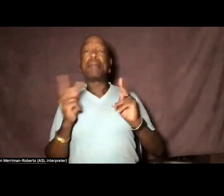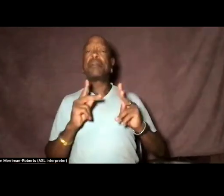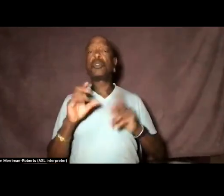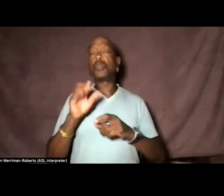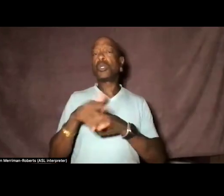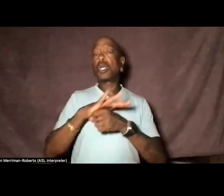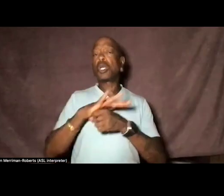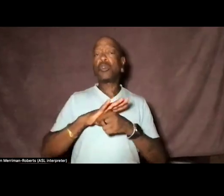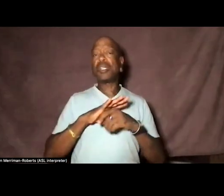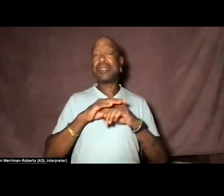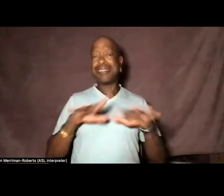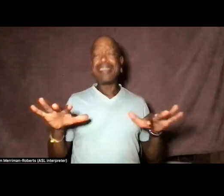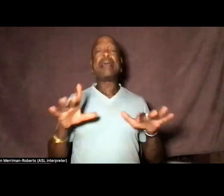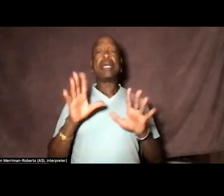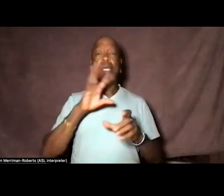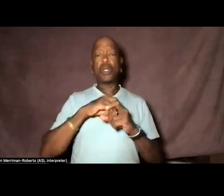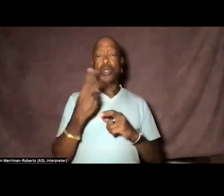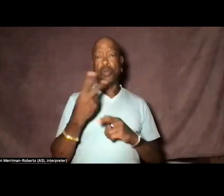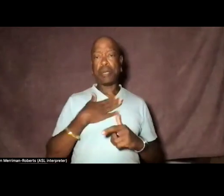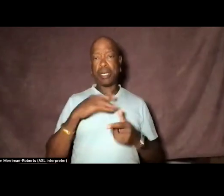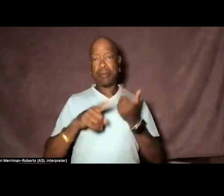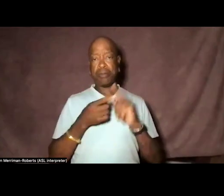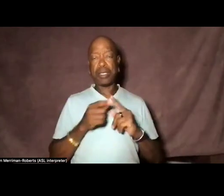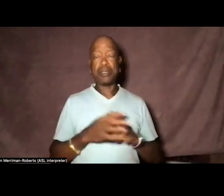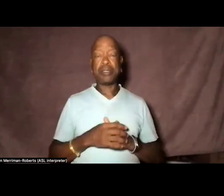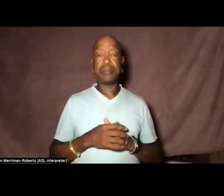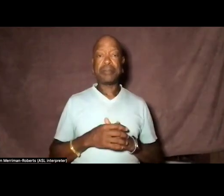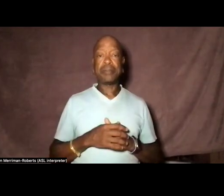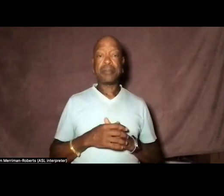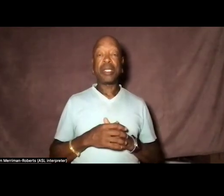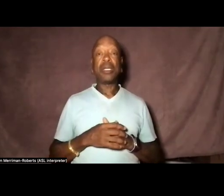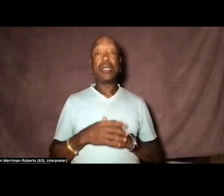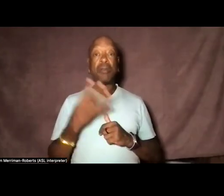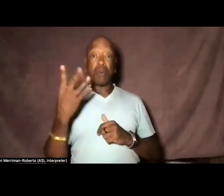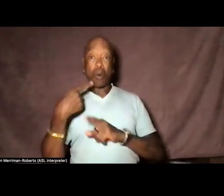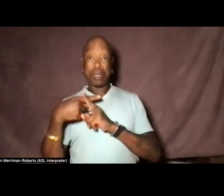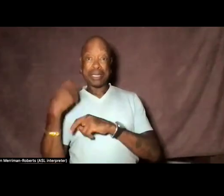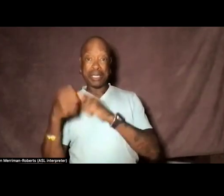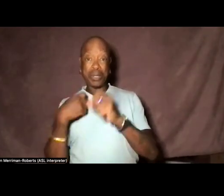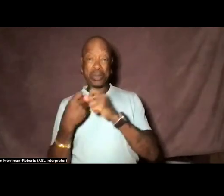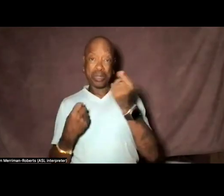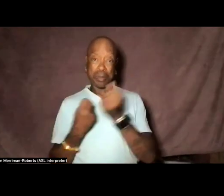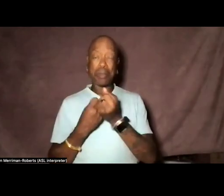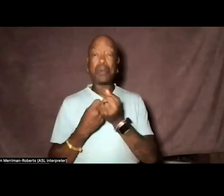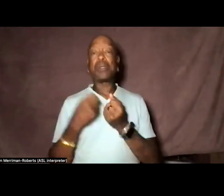friends after devoting the last four plus years to support Public Health I simply can't believe